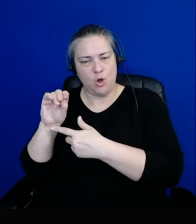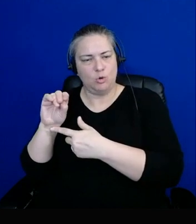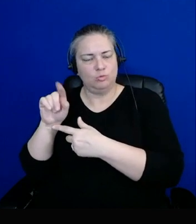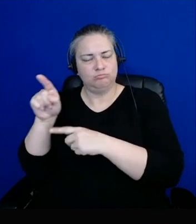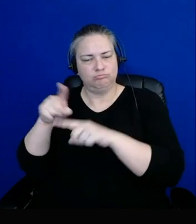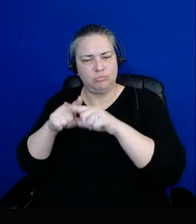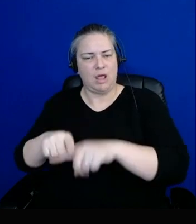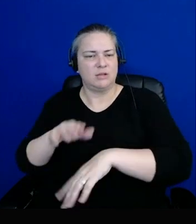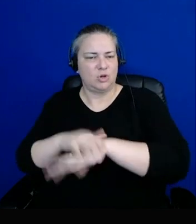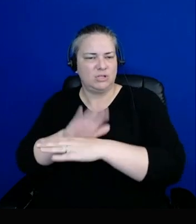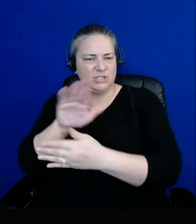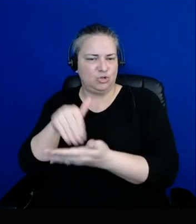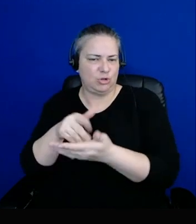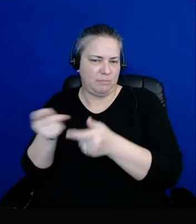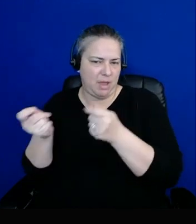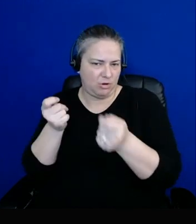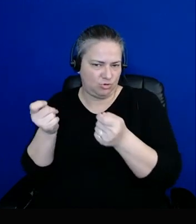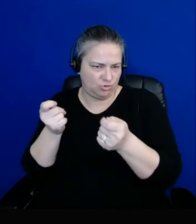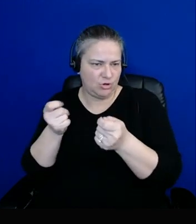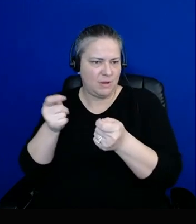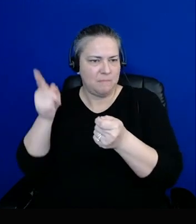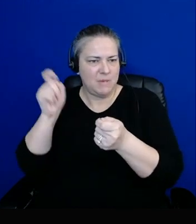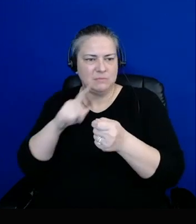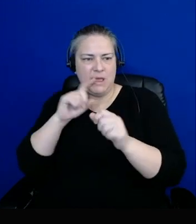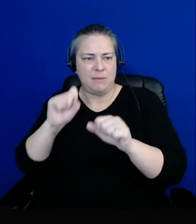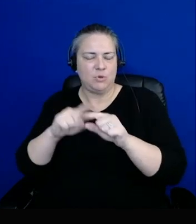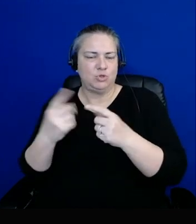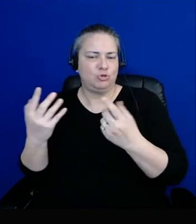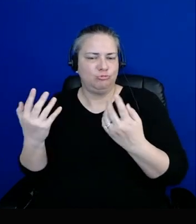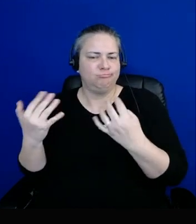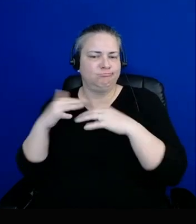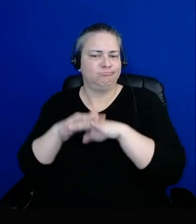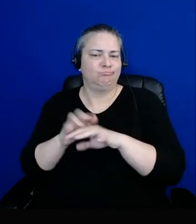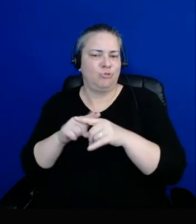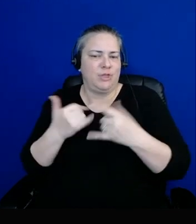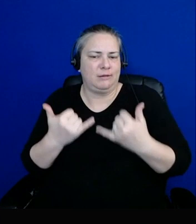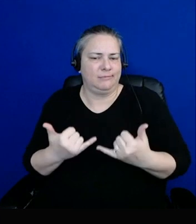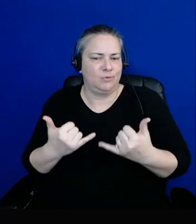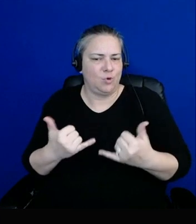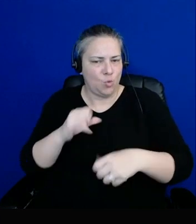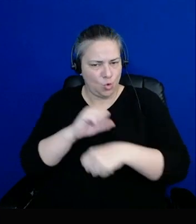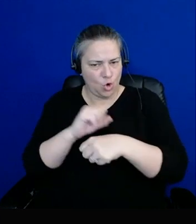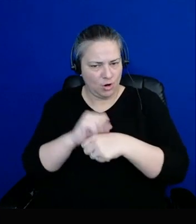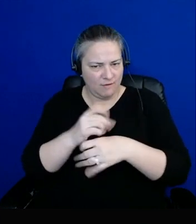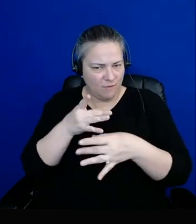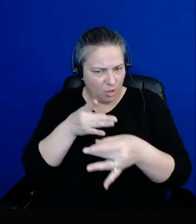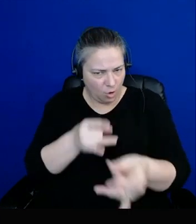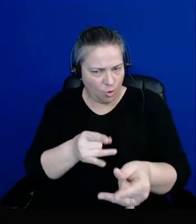They need to be modular so that they can integrate with your existing work flows on your own schedule.